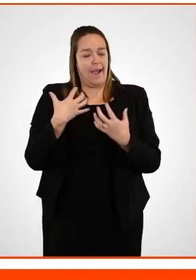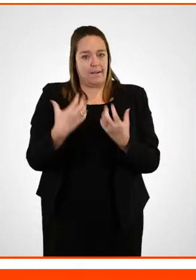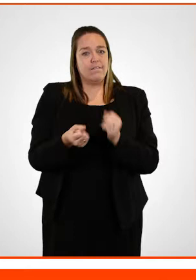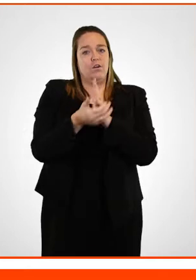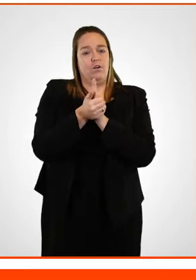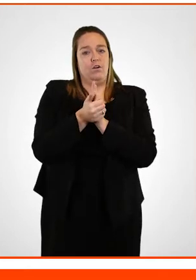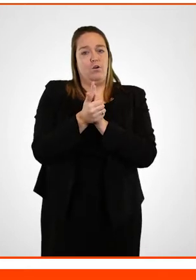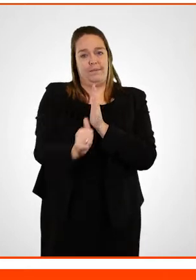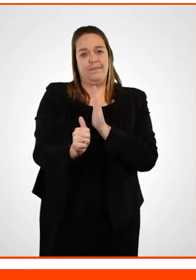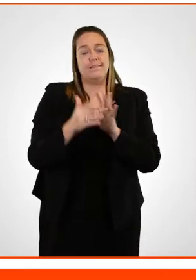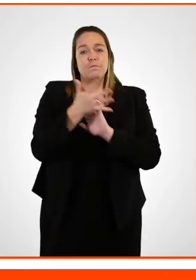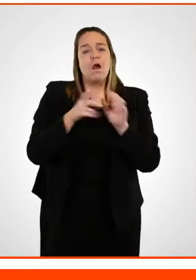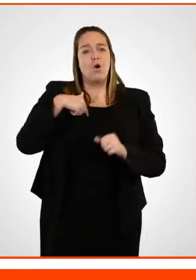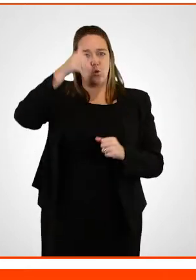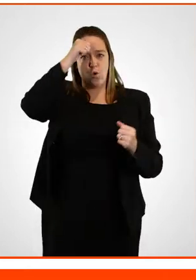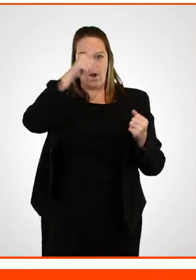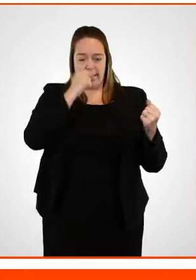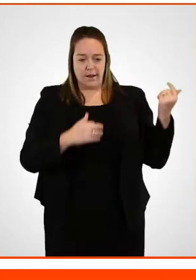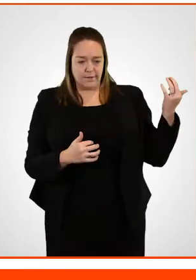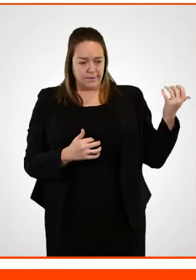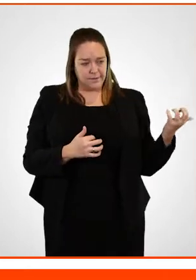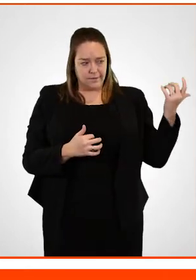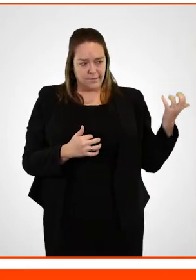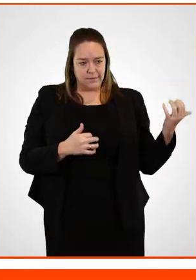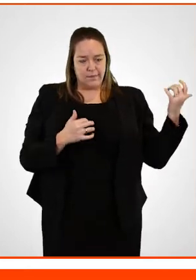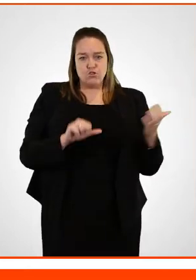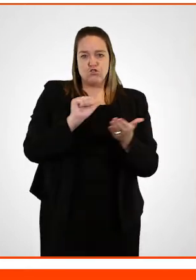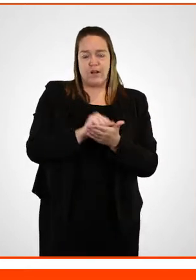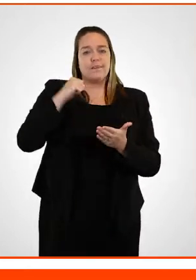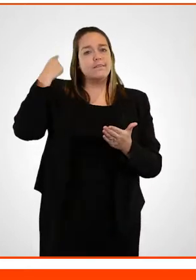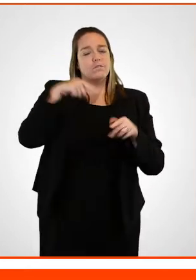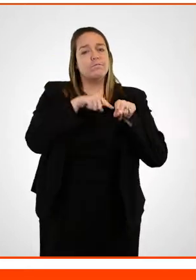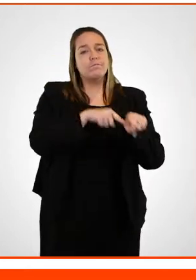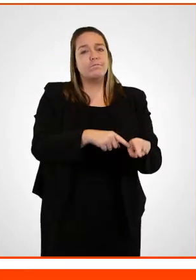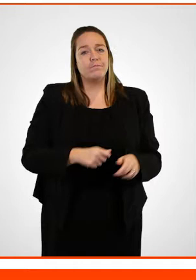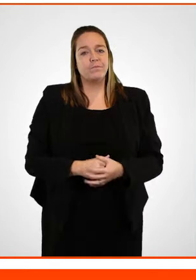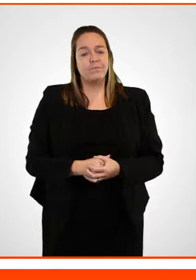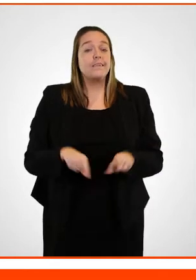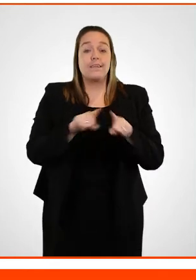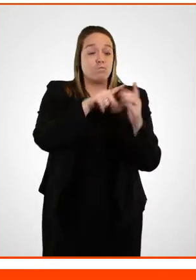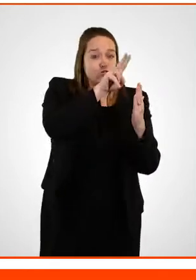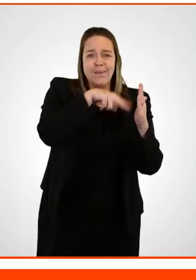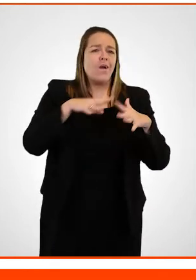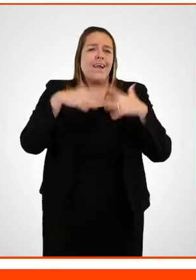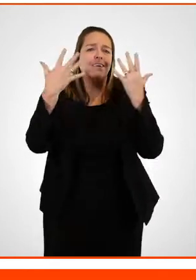meaning I know how to transition from this chord to this chord, and this is true about reading or it's true about any skill.